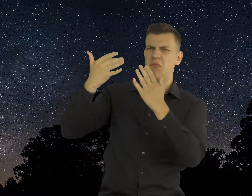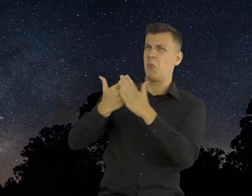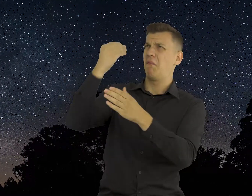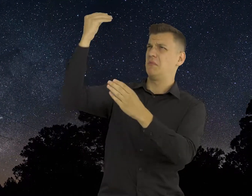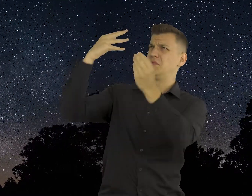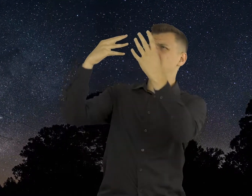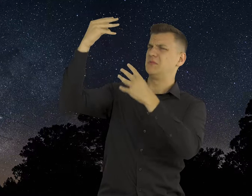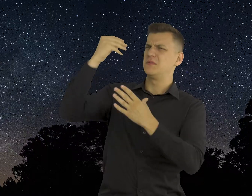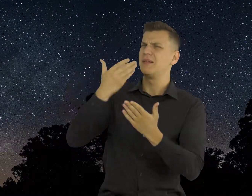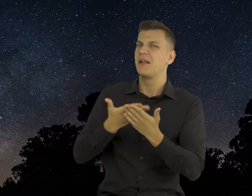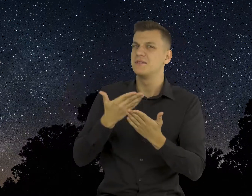Why?